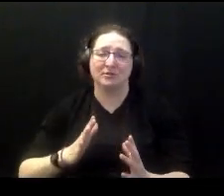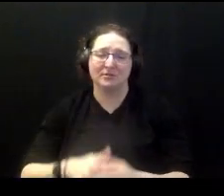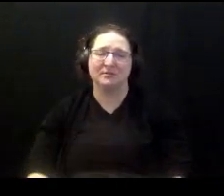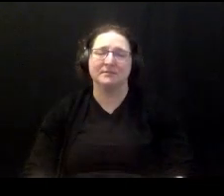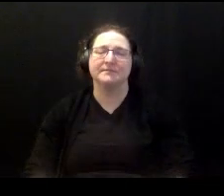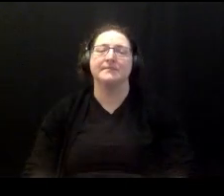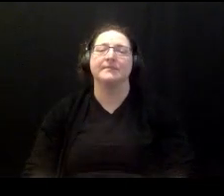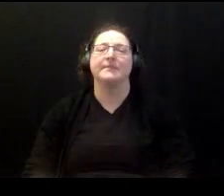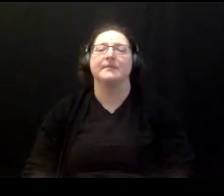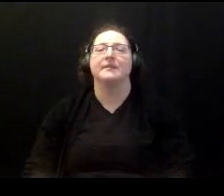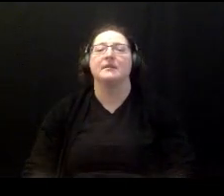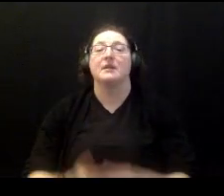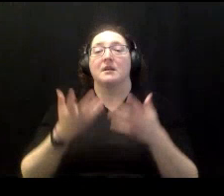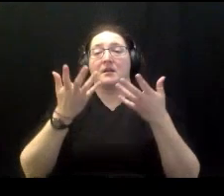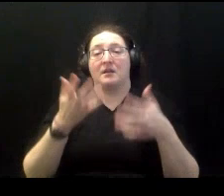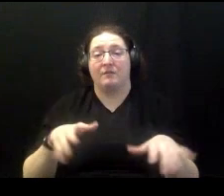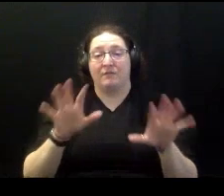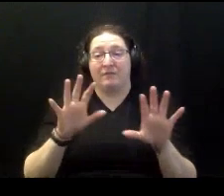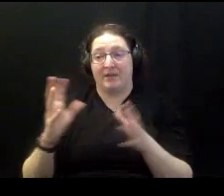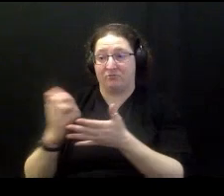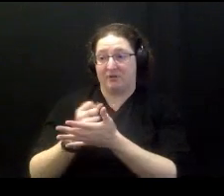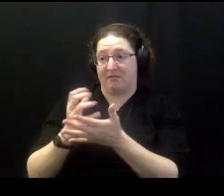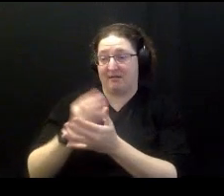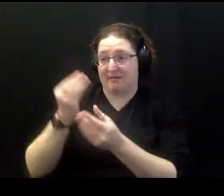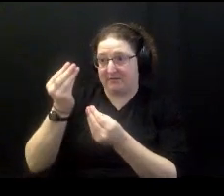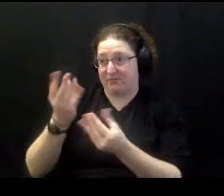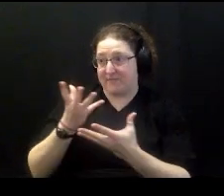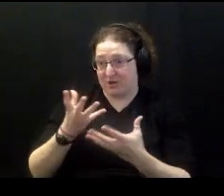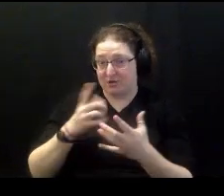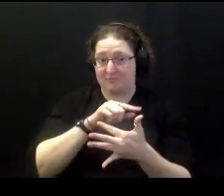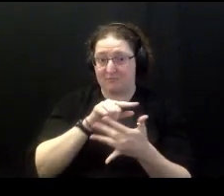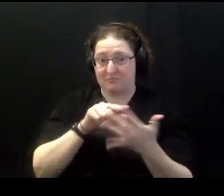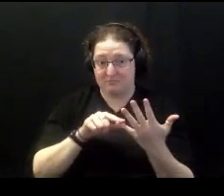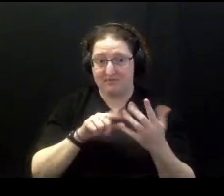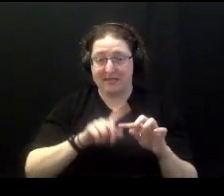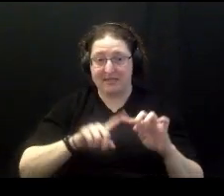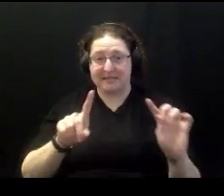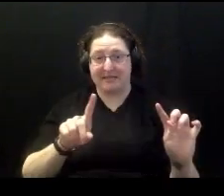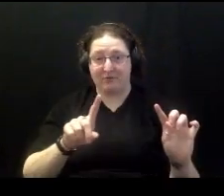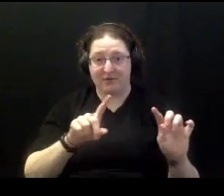After we have collected information through these surveys, we will work to summarize the